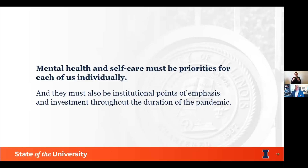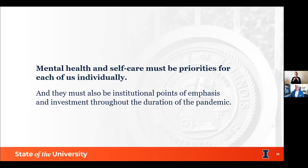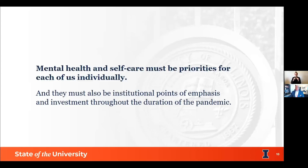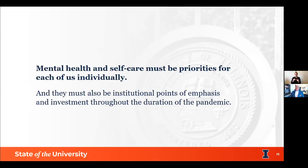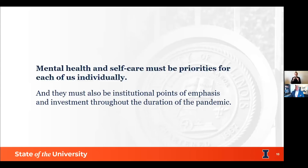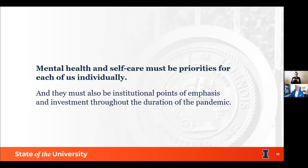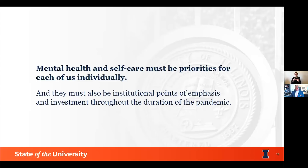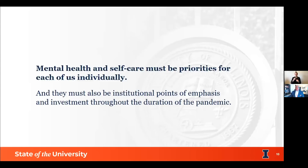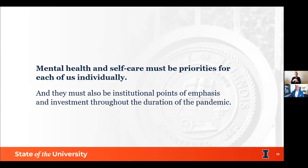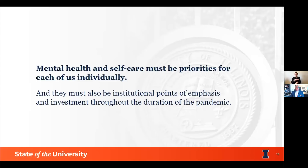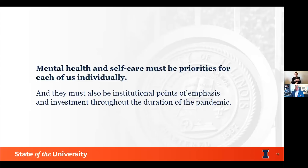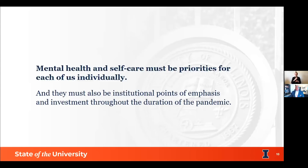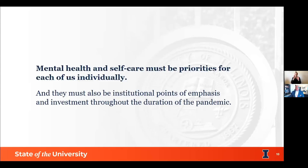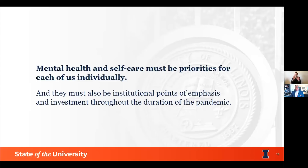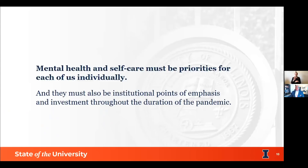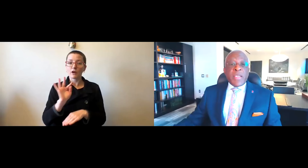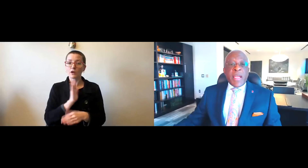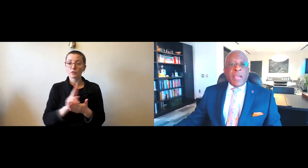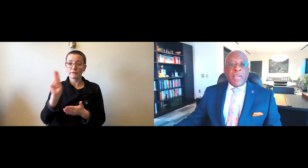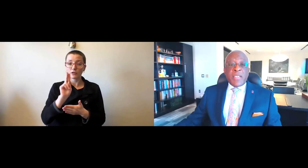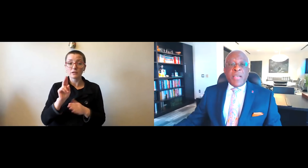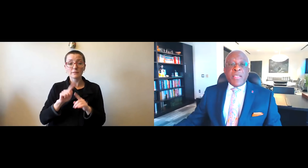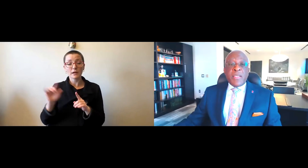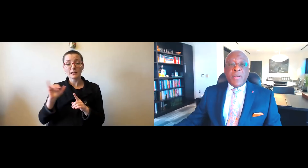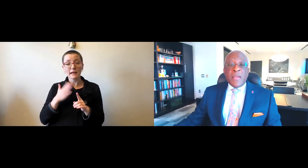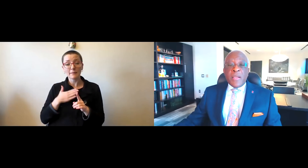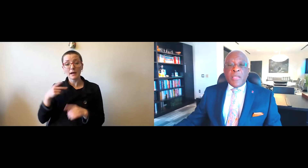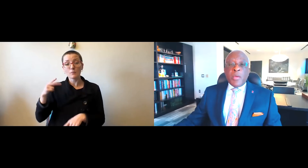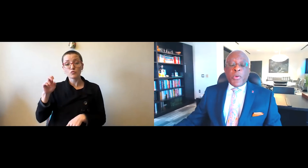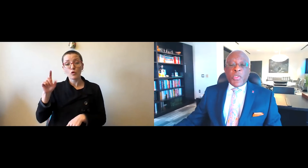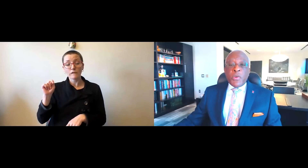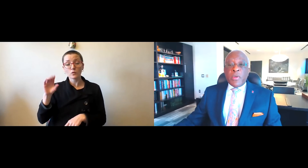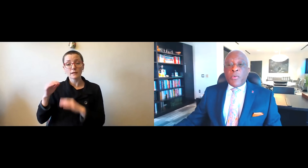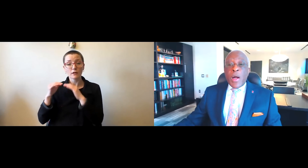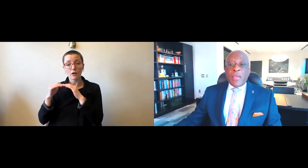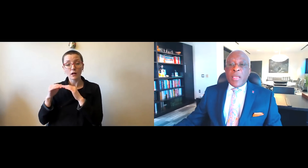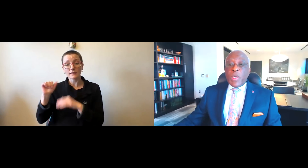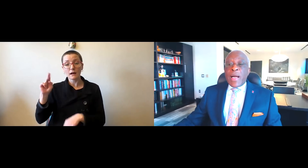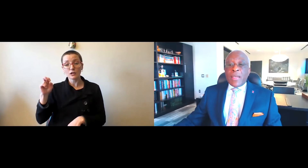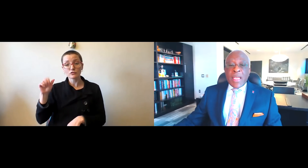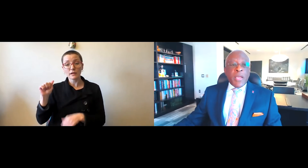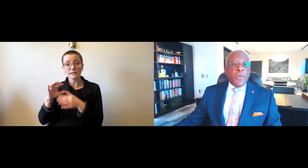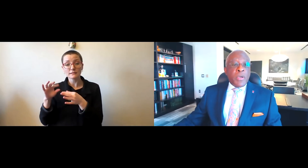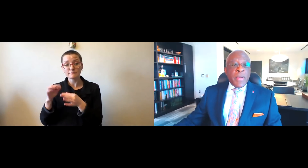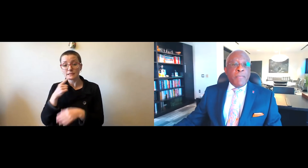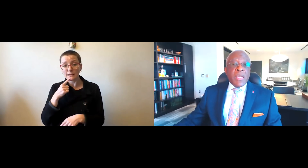But as my colleague and Provost, Andreas Cangellaris says, the pursuit of quality without an equal commitment